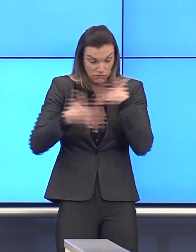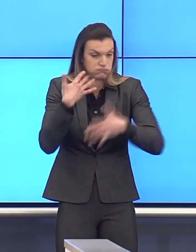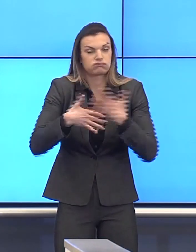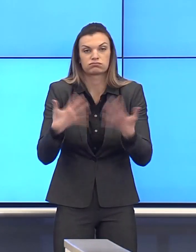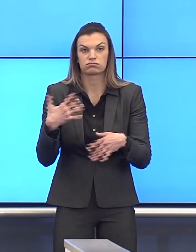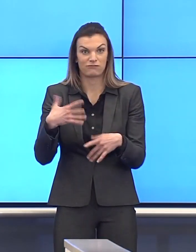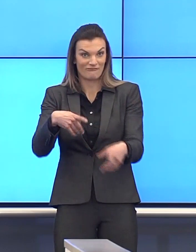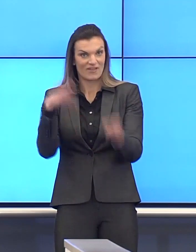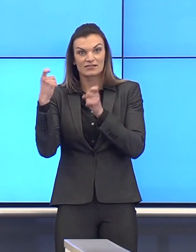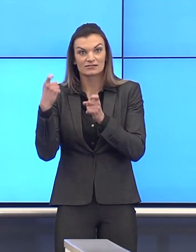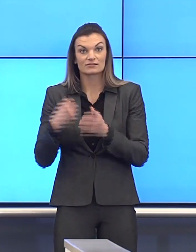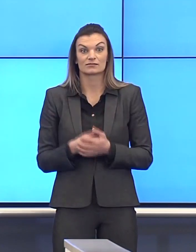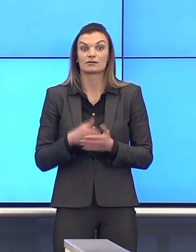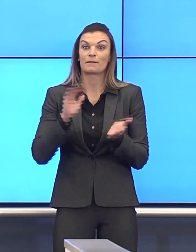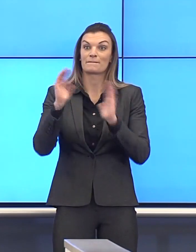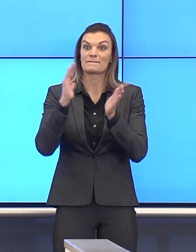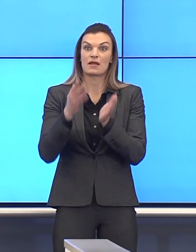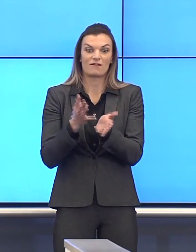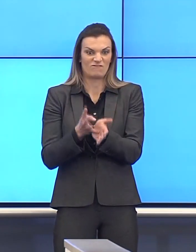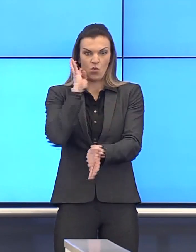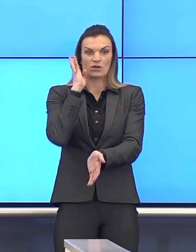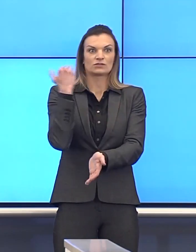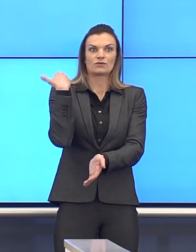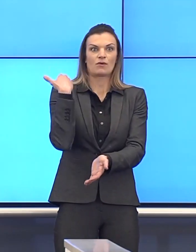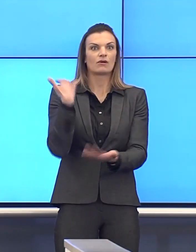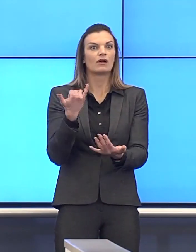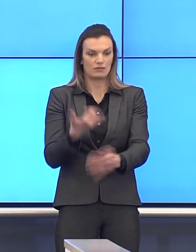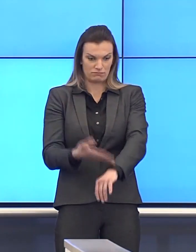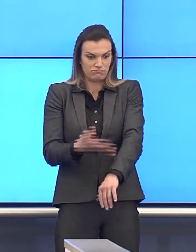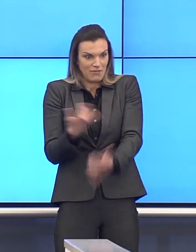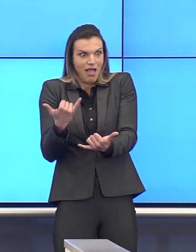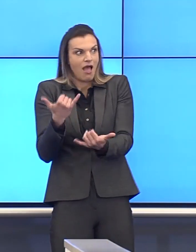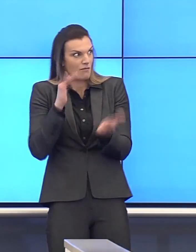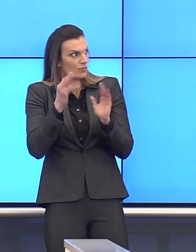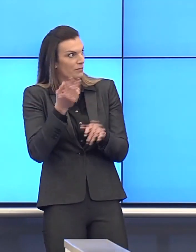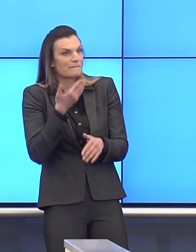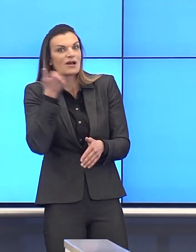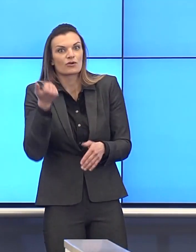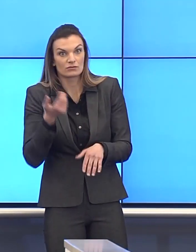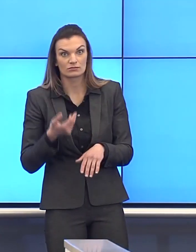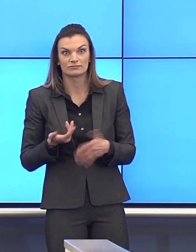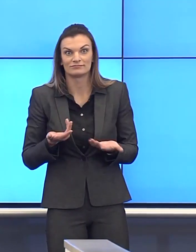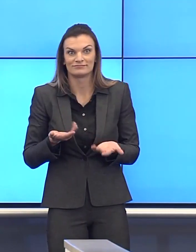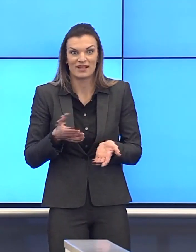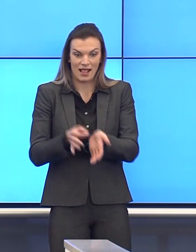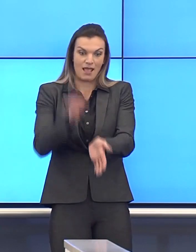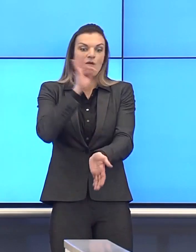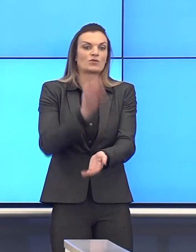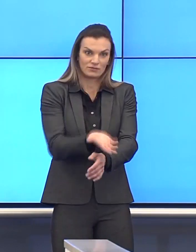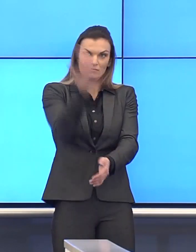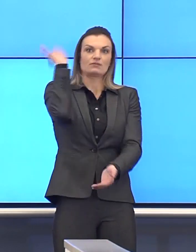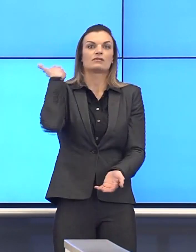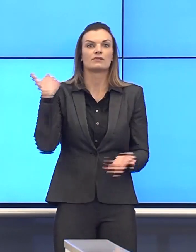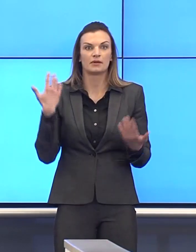IN A VERY SHORT PERIOD OF TIME. WE KNOW, YOU KNOW, WE ARE IN A MUCH BETTER POSITION TODAY THAN WE WERE FOUR WEEKS AGO. DEFINITELY FOUR WEEKS AGO WE